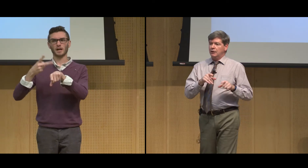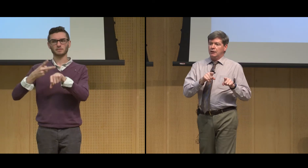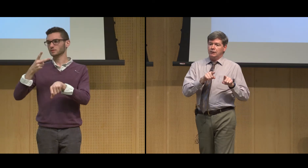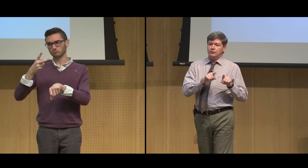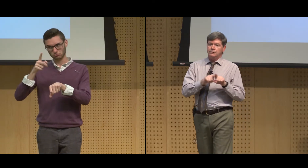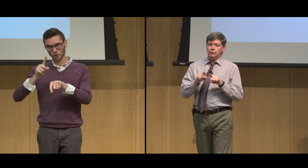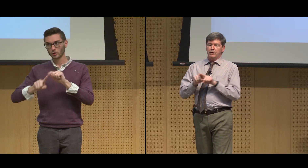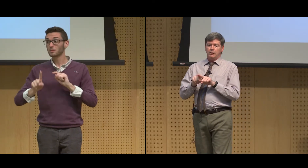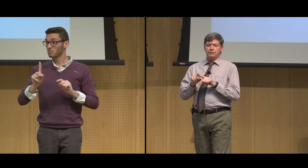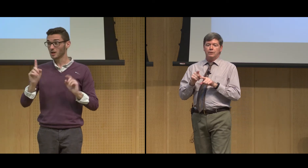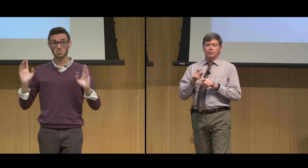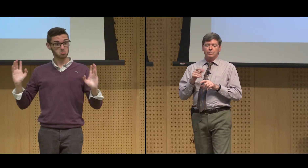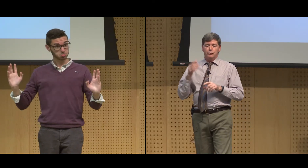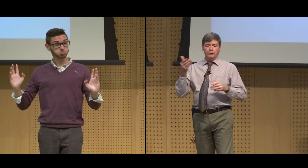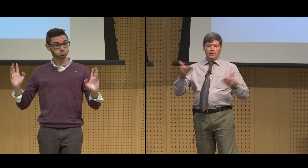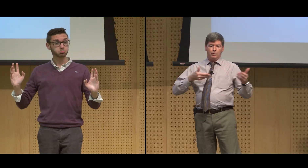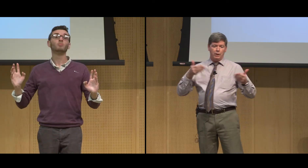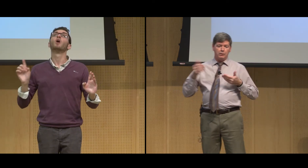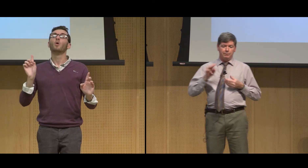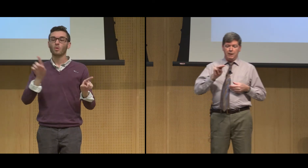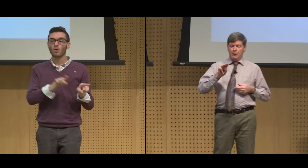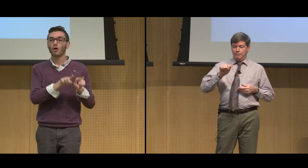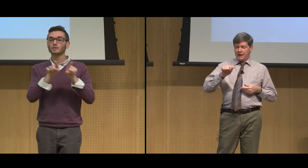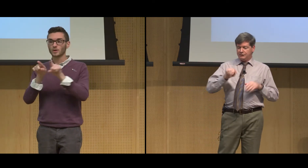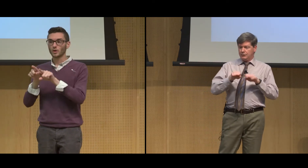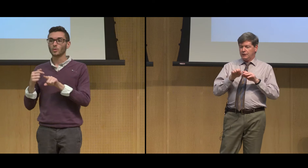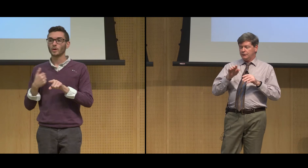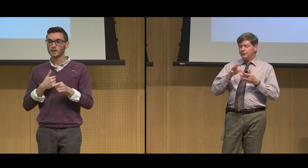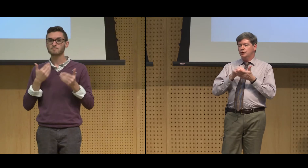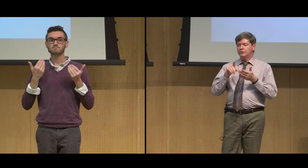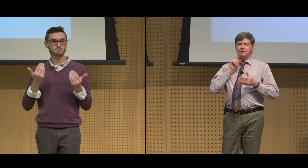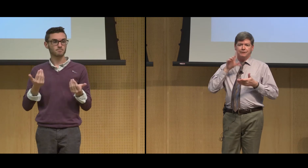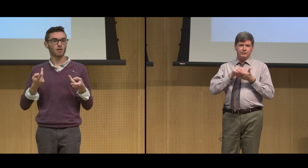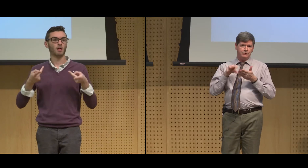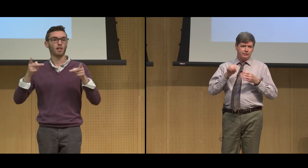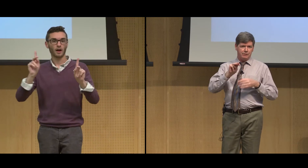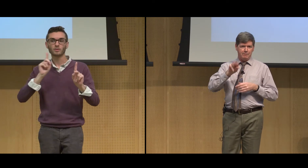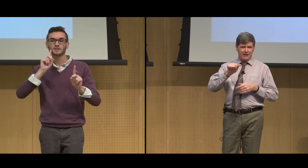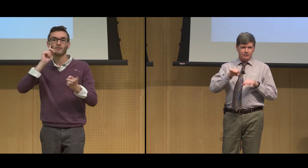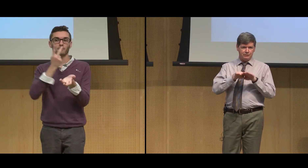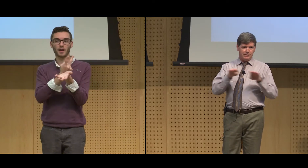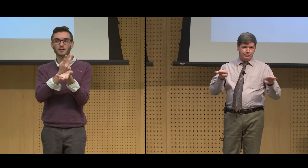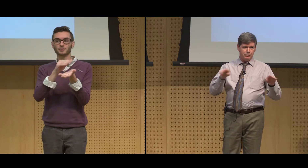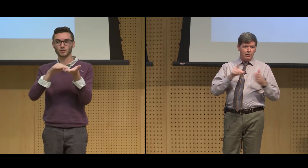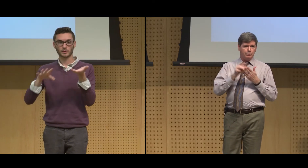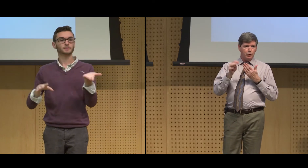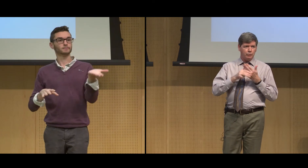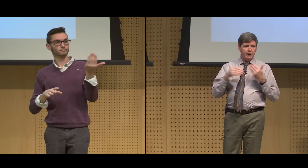So we also would welcome mast--deaf students in master's level programs.